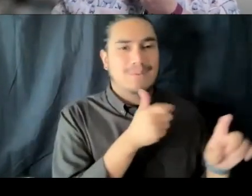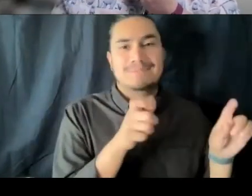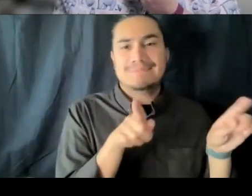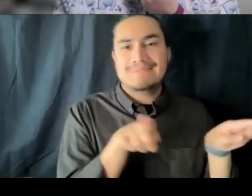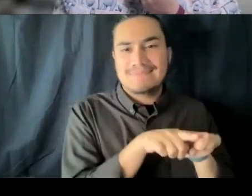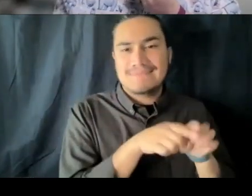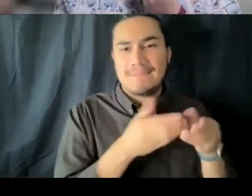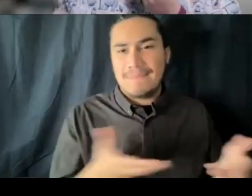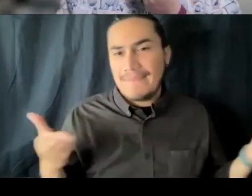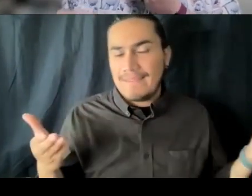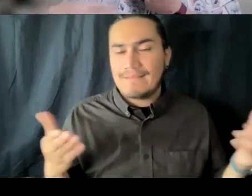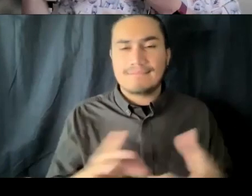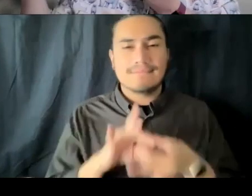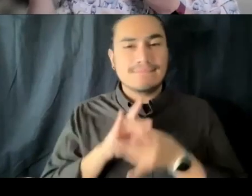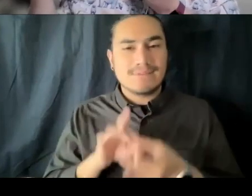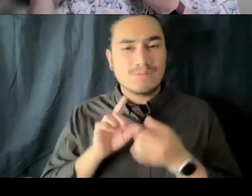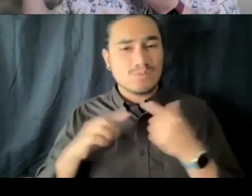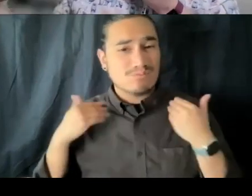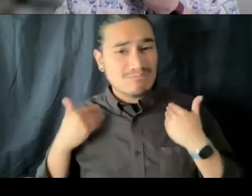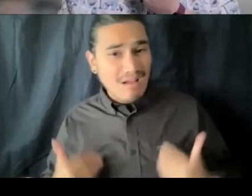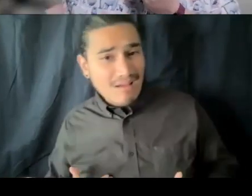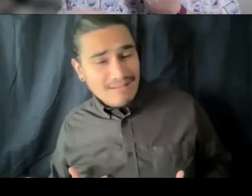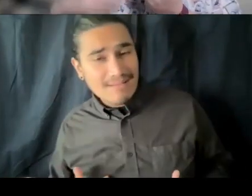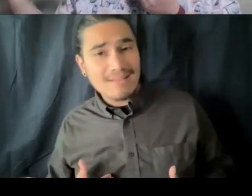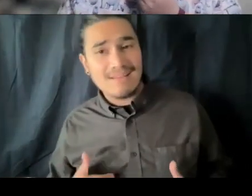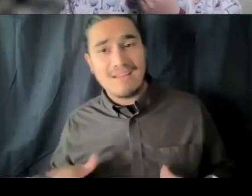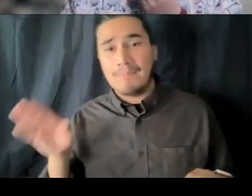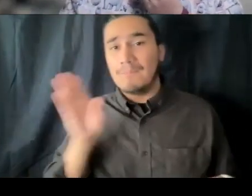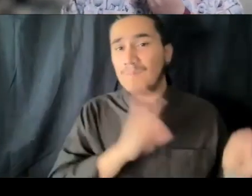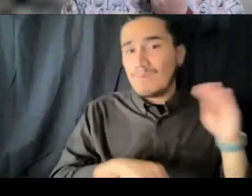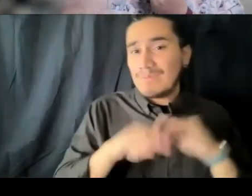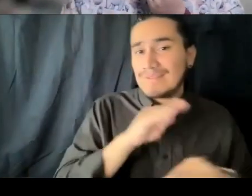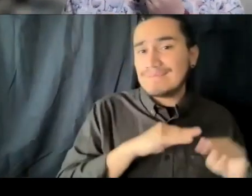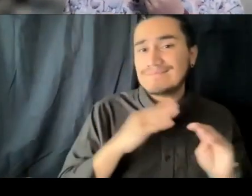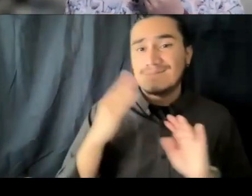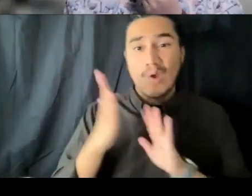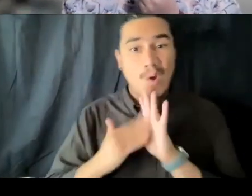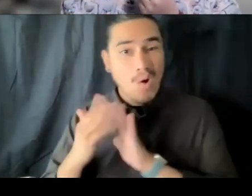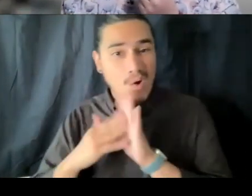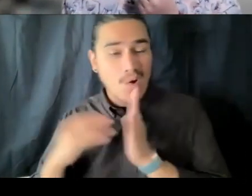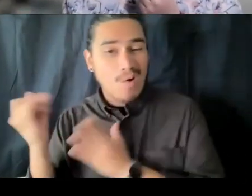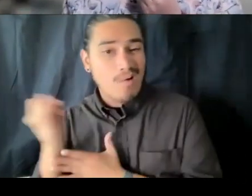Connection to bodies, movement, art, all of that maybe healing.